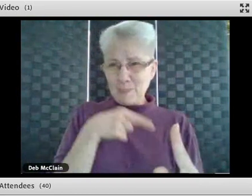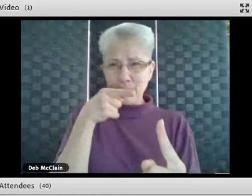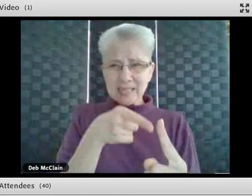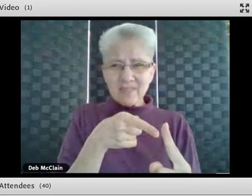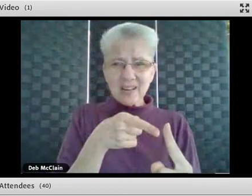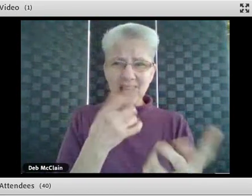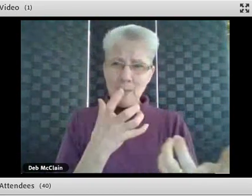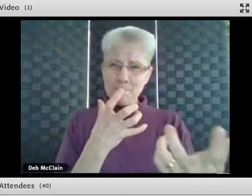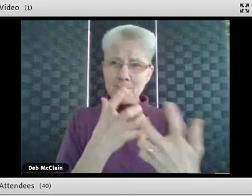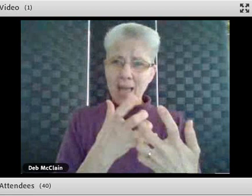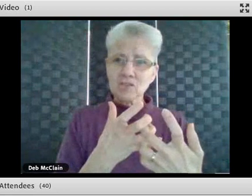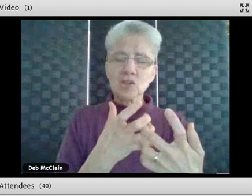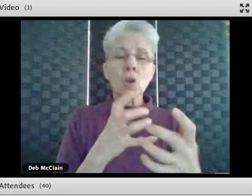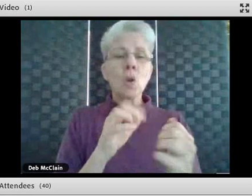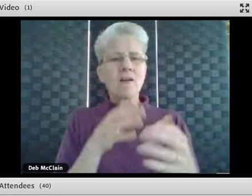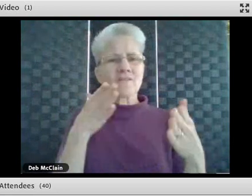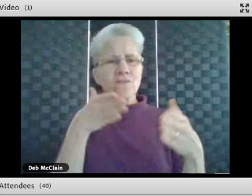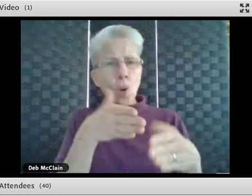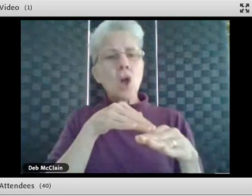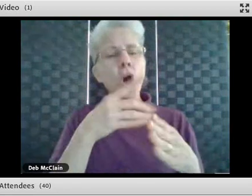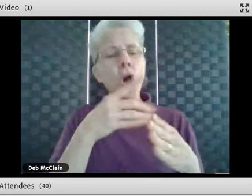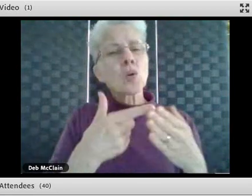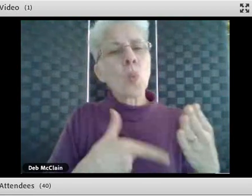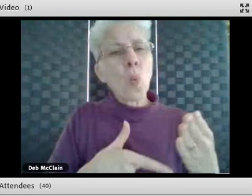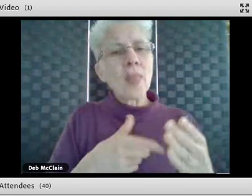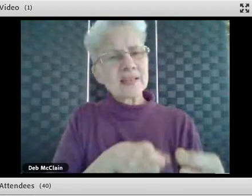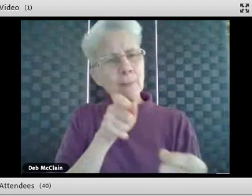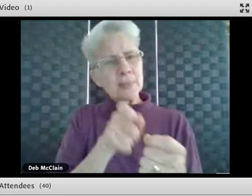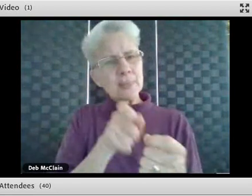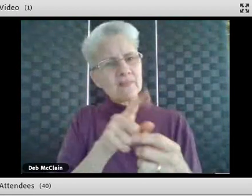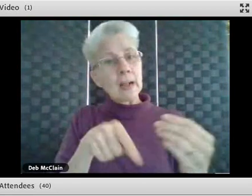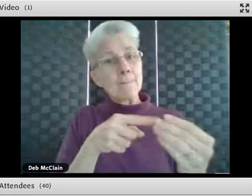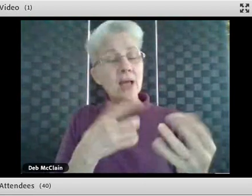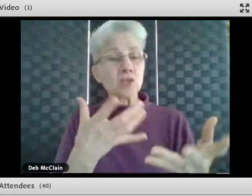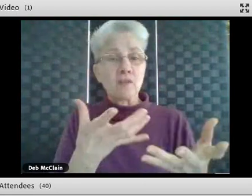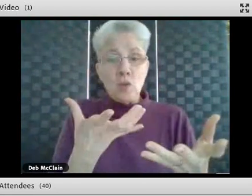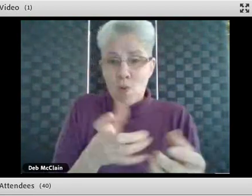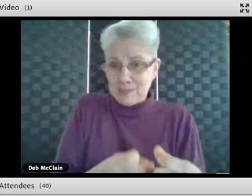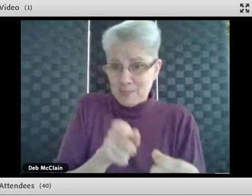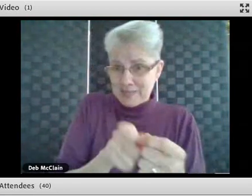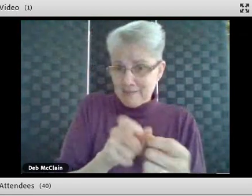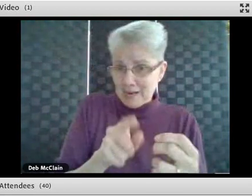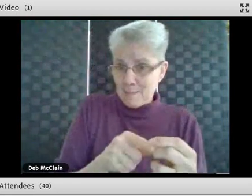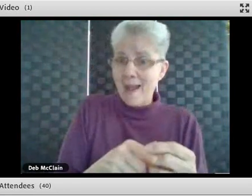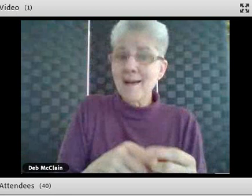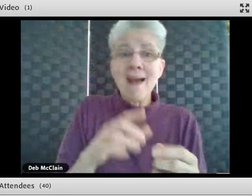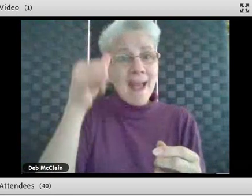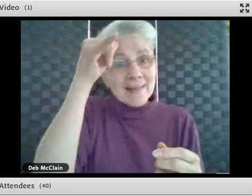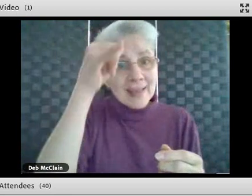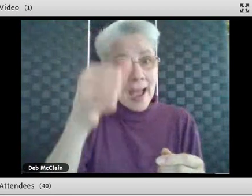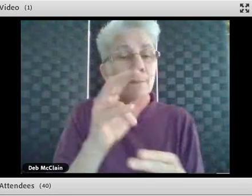We want to focus on what the book is specifically about. So, if the work is specifically about cowboys, use "cowboys,"